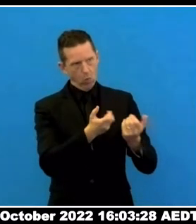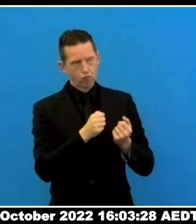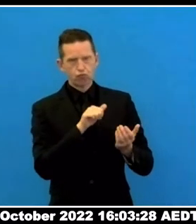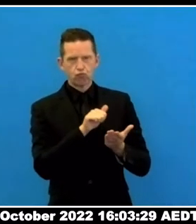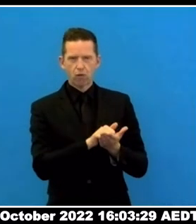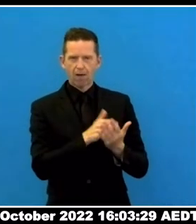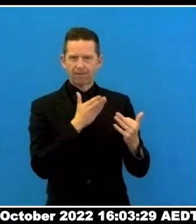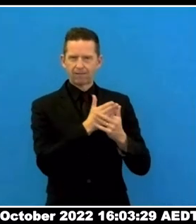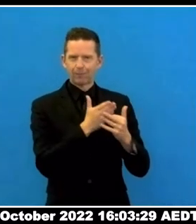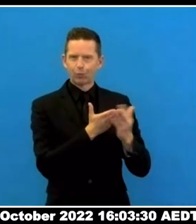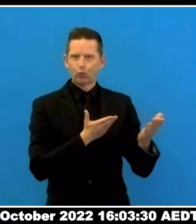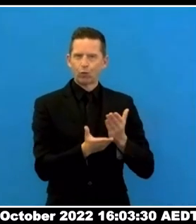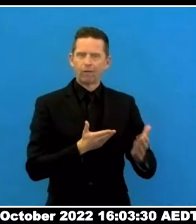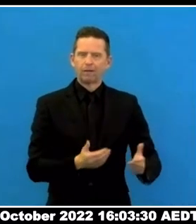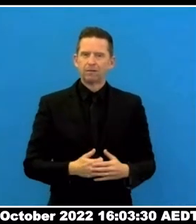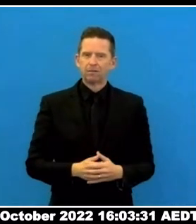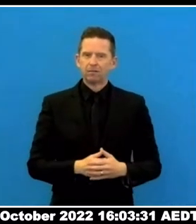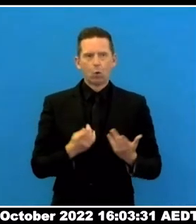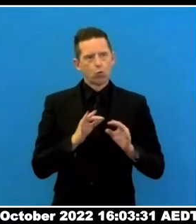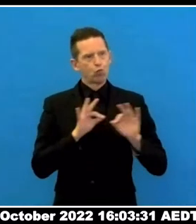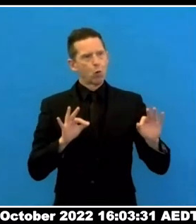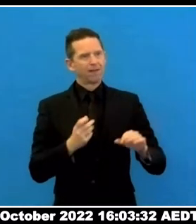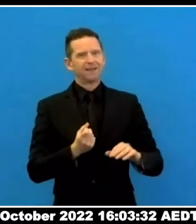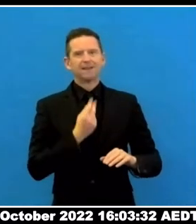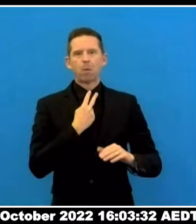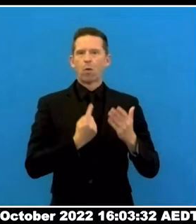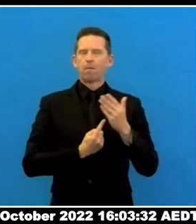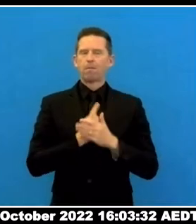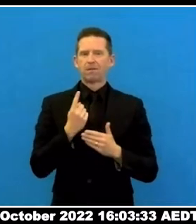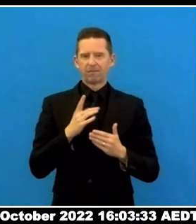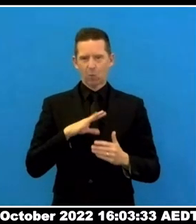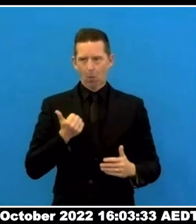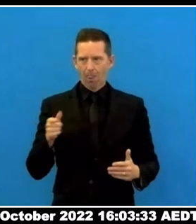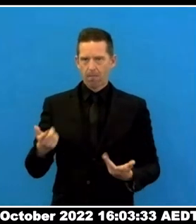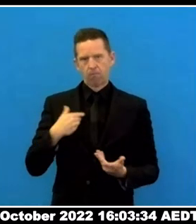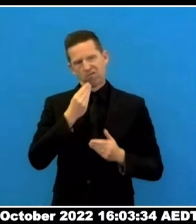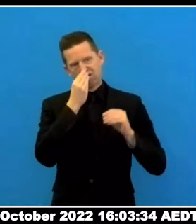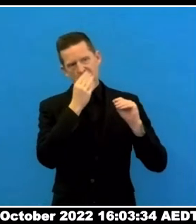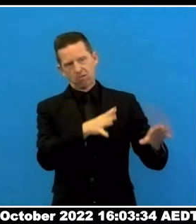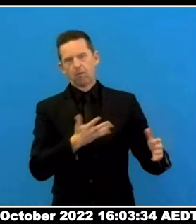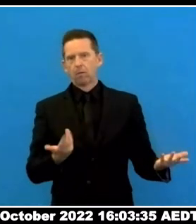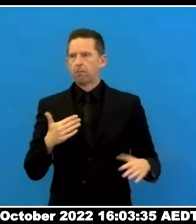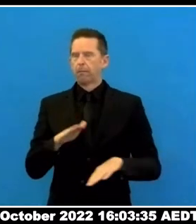the right service and not disappoint and not give up and yes.